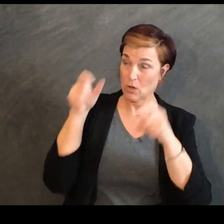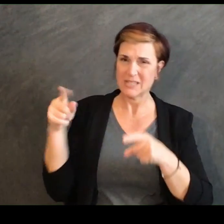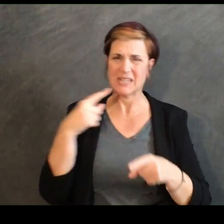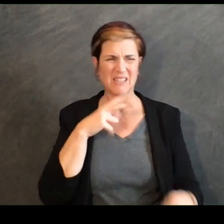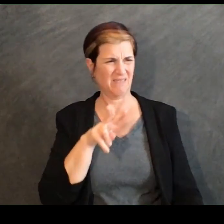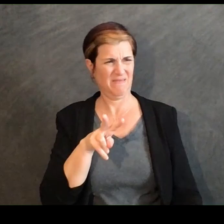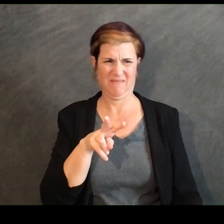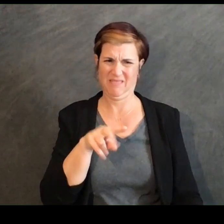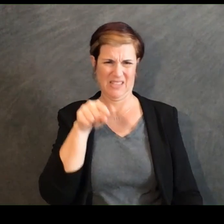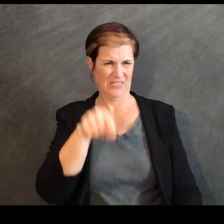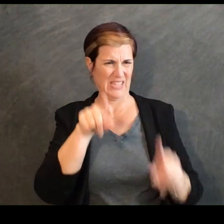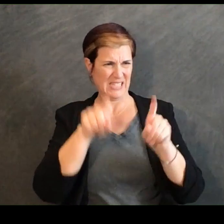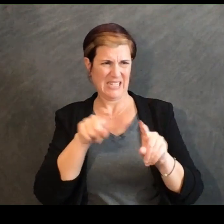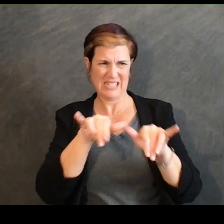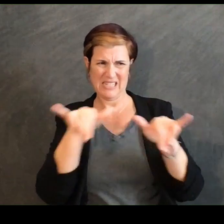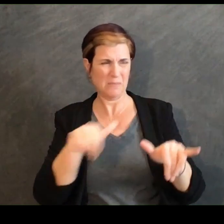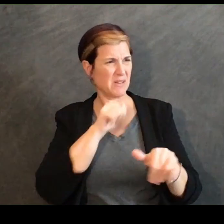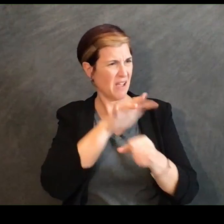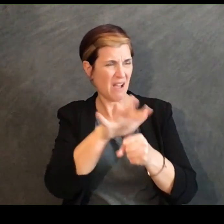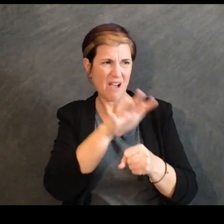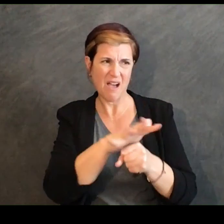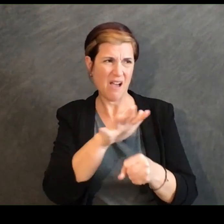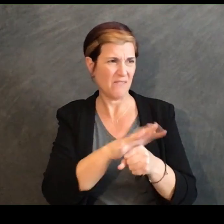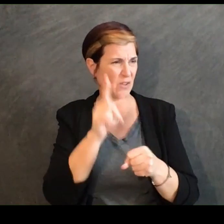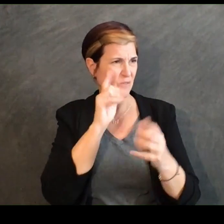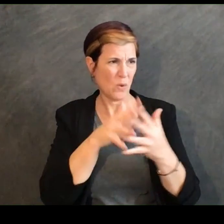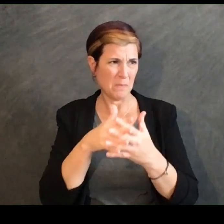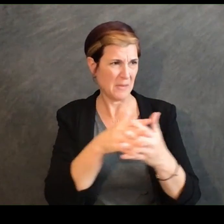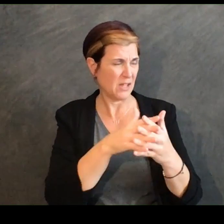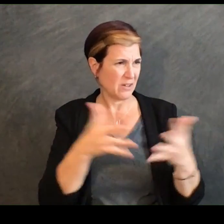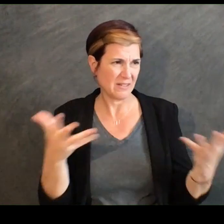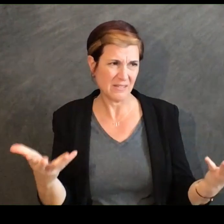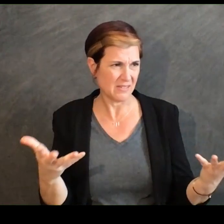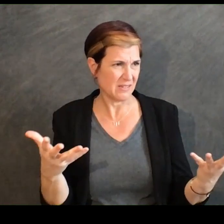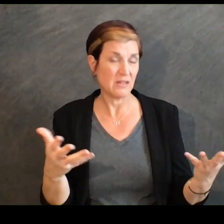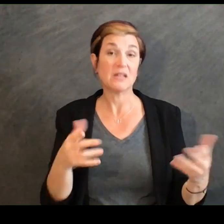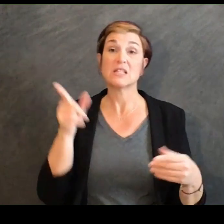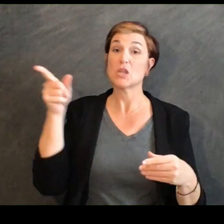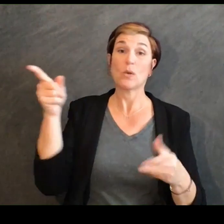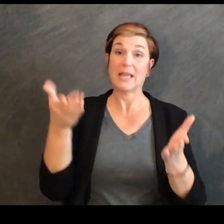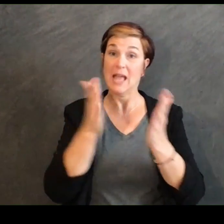the American public he asked for an entire overhaul of the testing approach